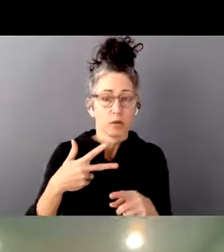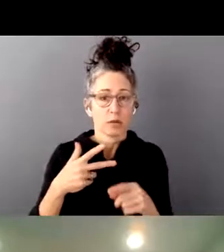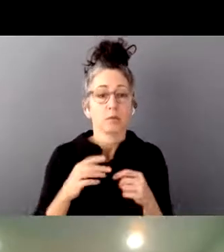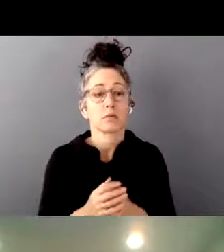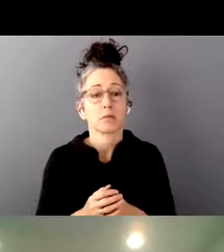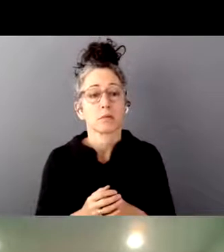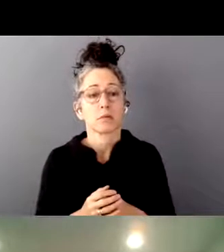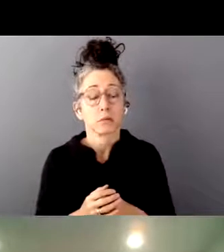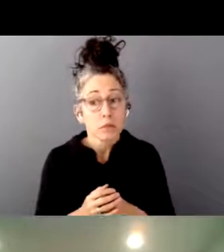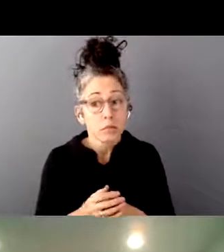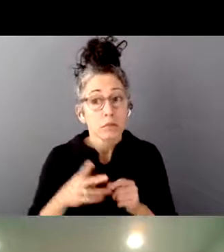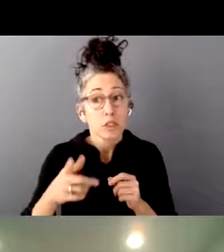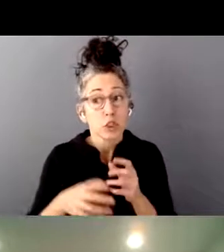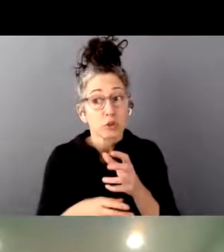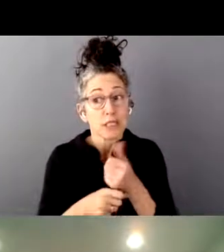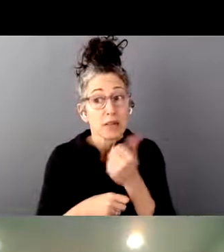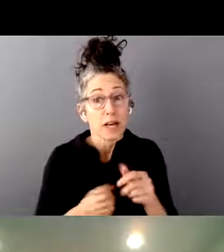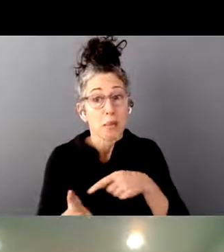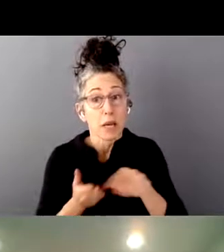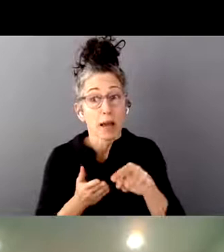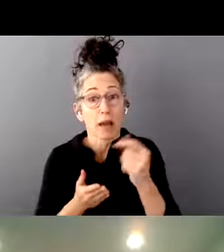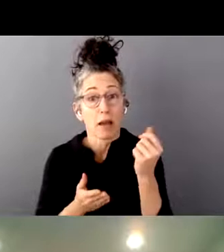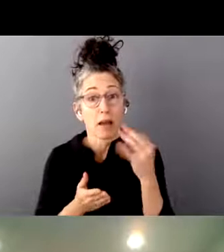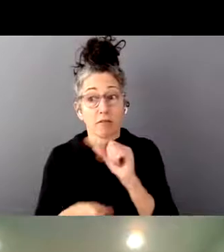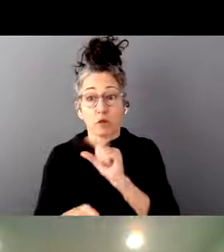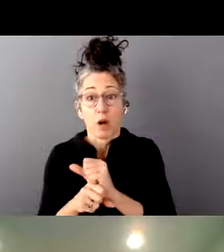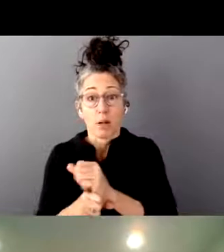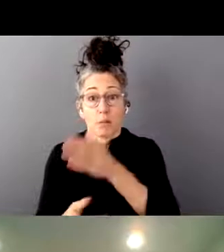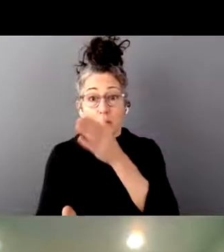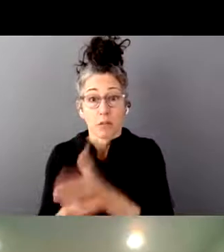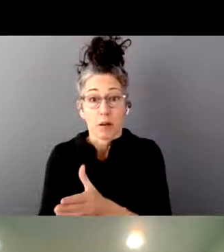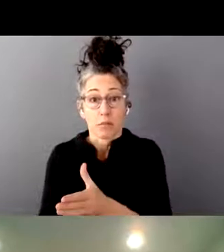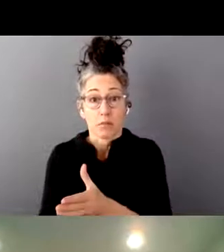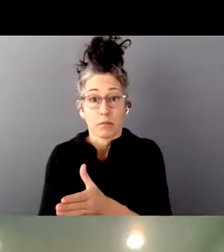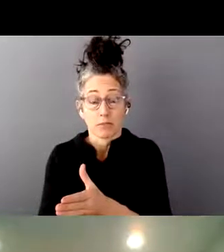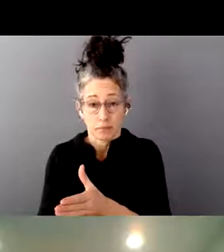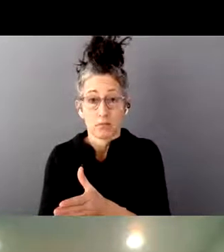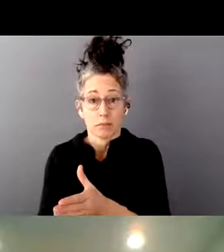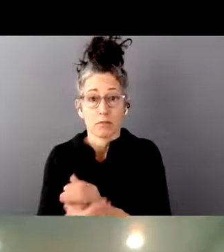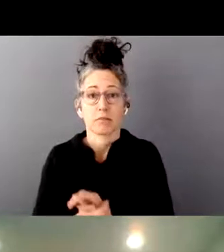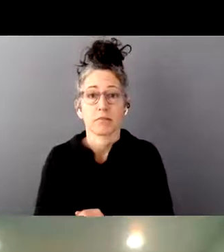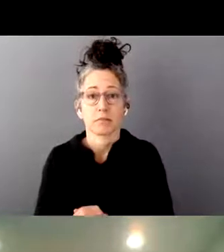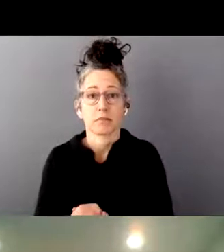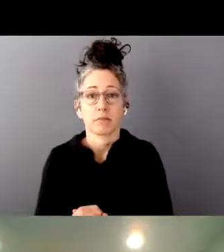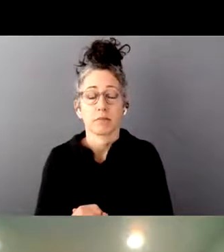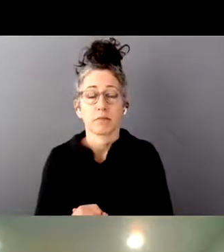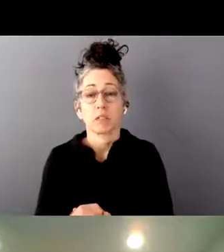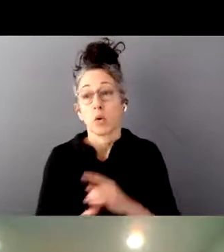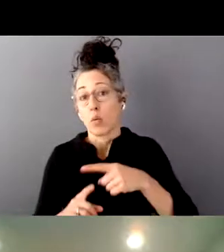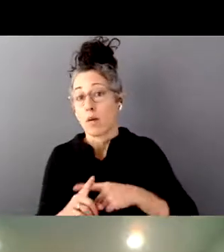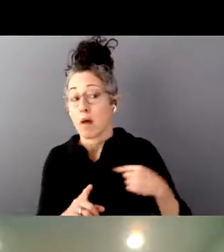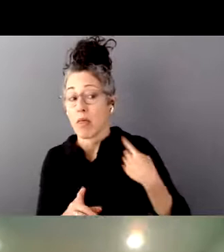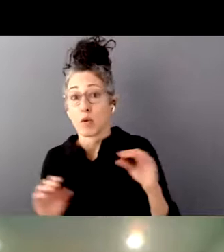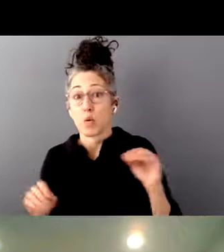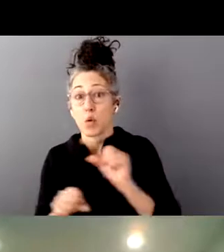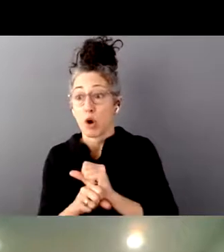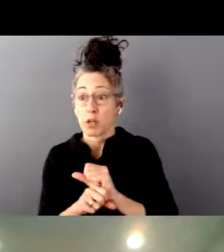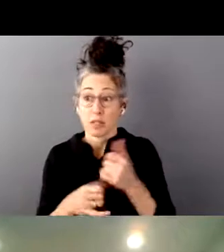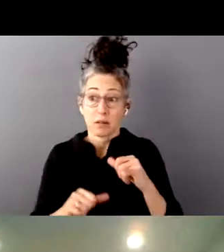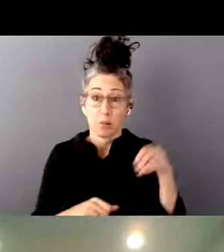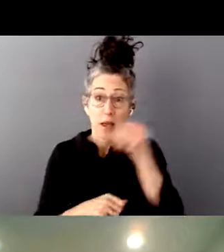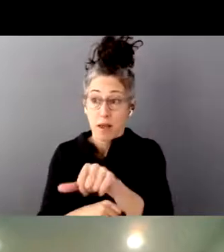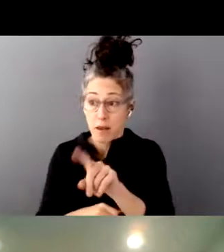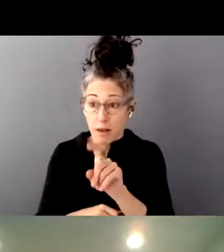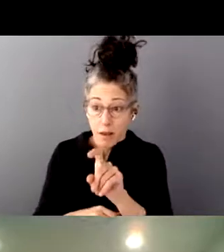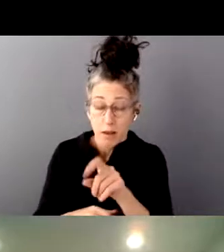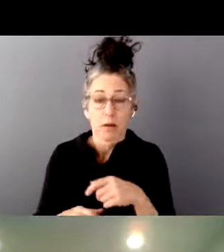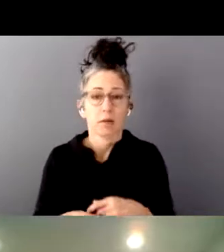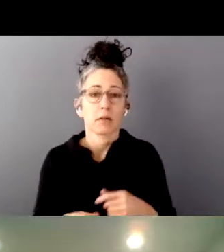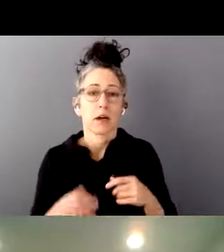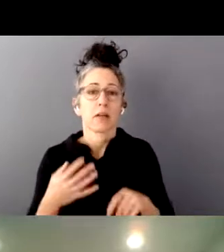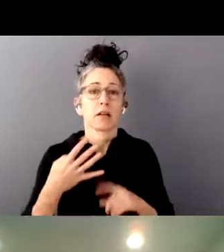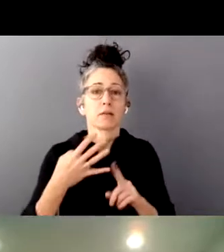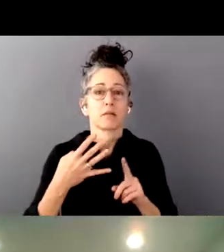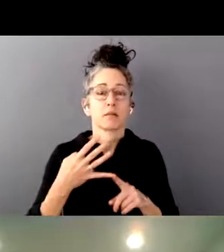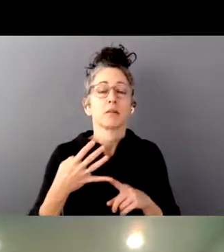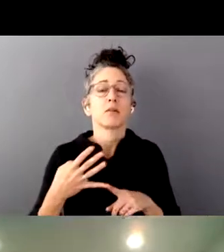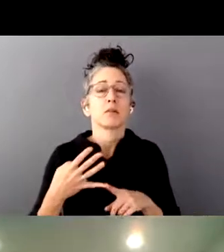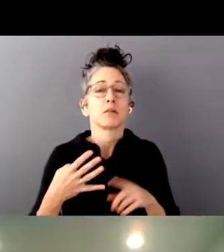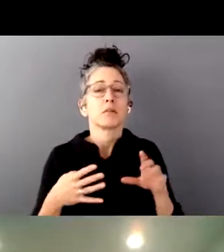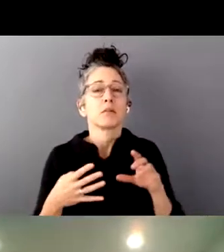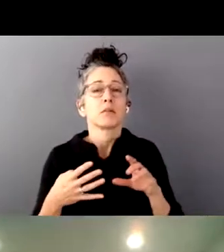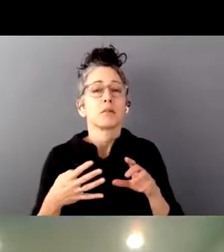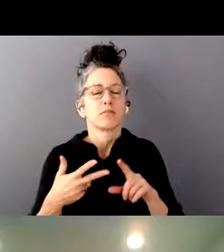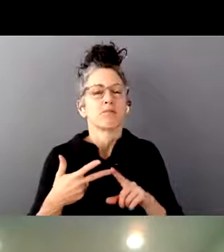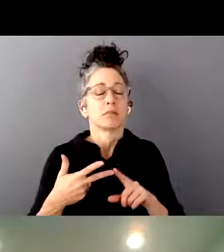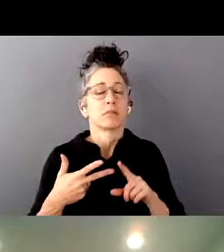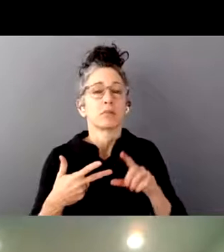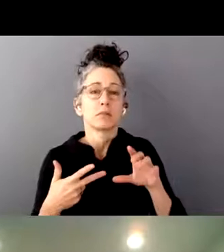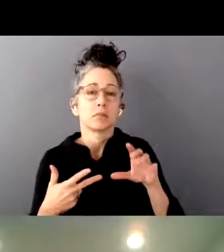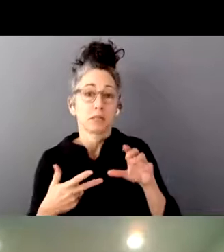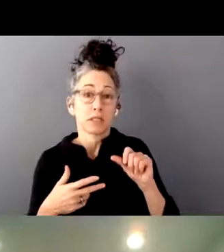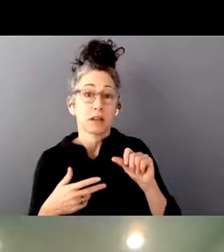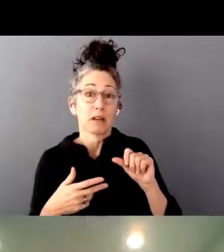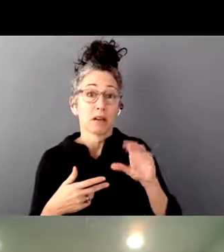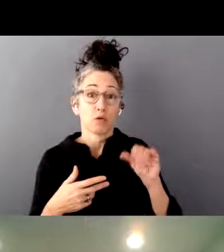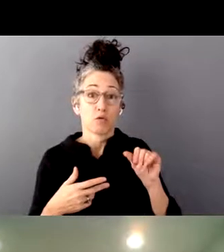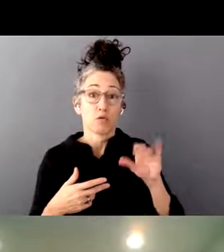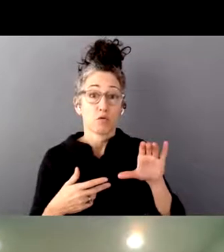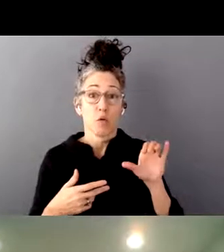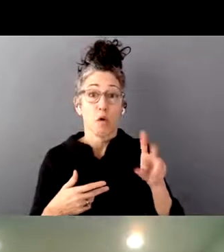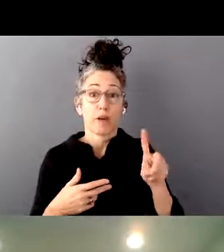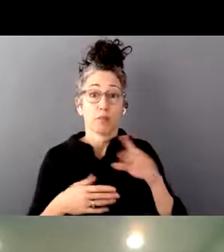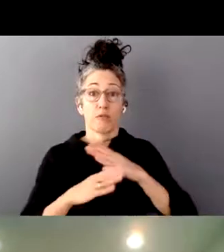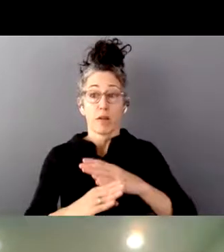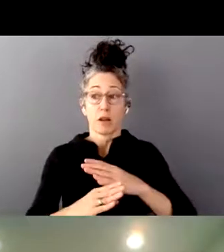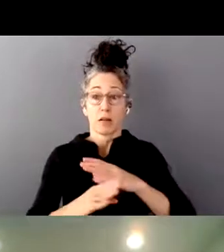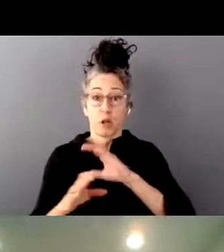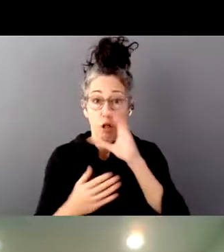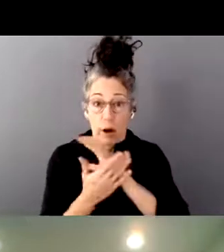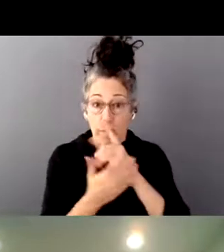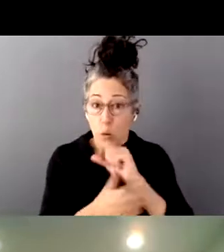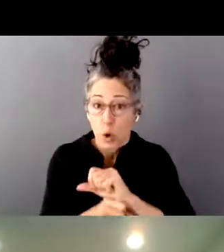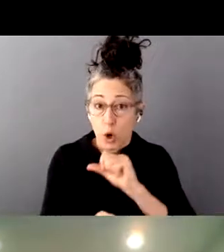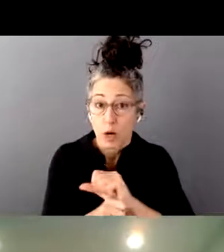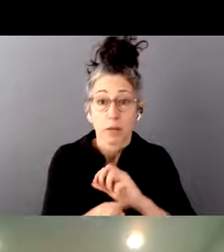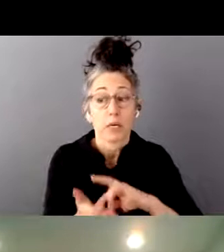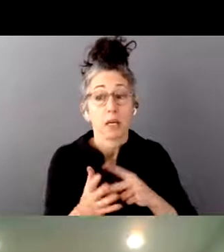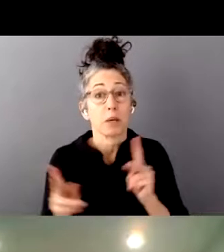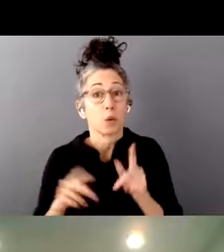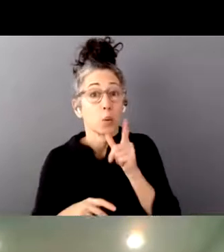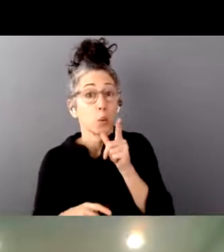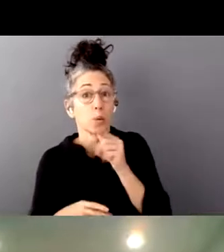any pay from their employer for the hours that they did not work in the last four weeks. The fourth question asks did the coronavirus pandemic prevent you from looking for work in the last four weeks. This was asked of people who were out of the labor force. And the fifth